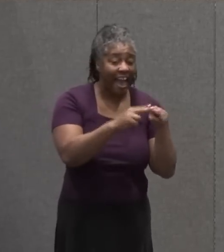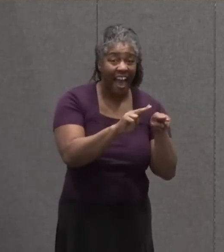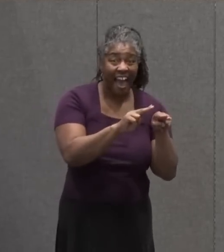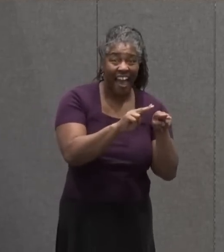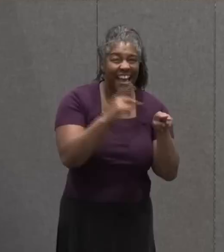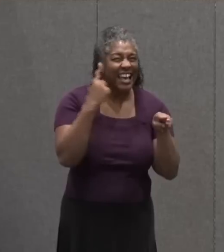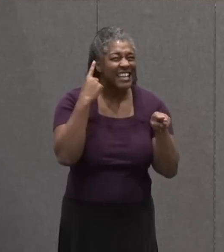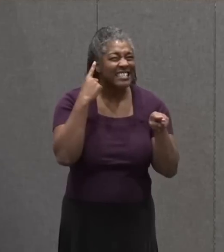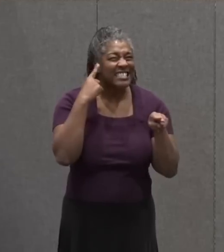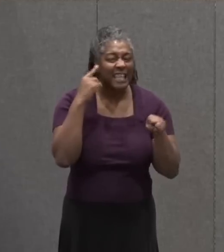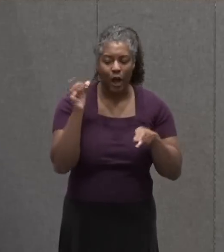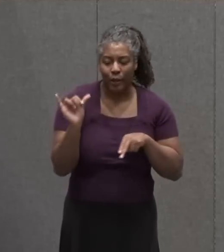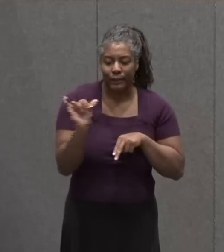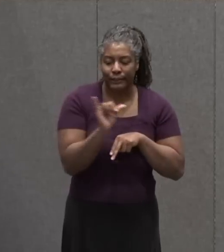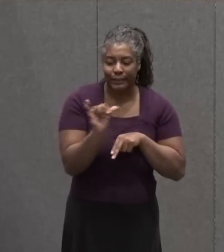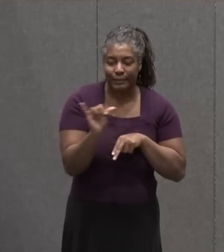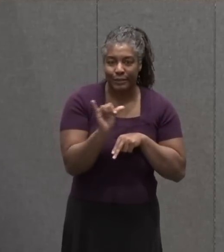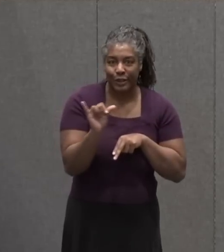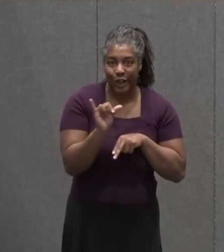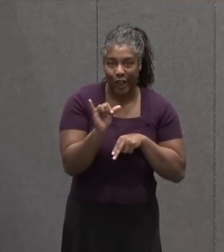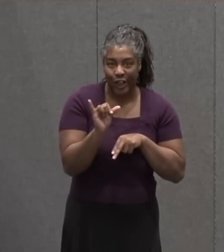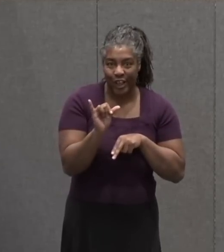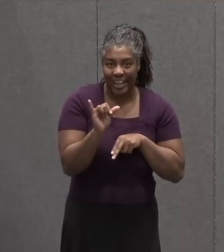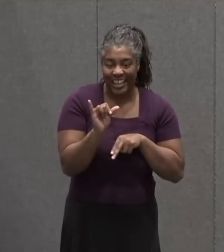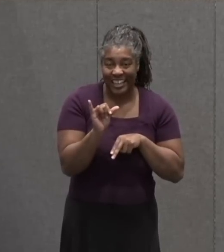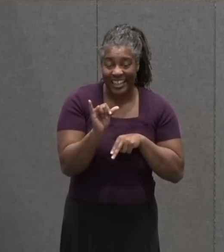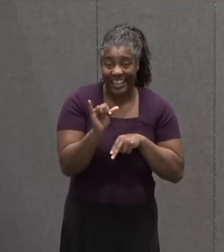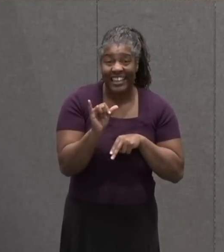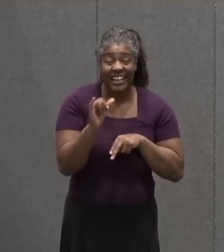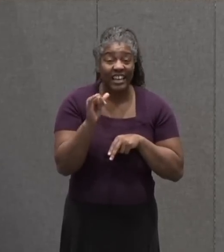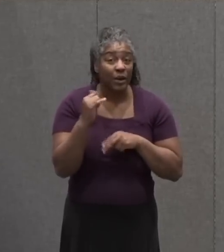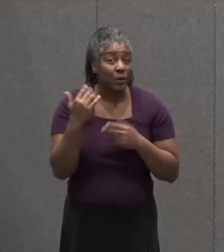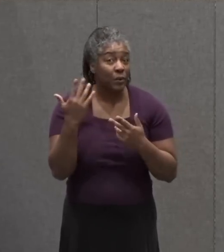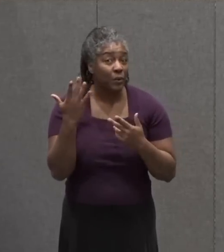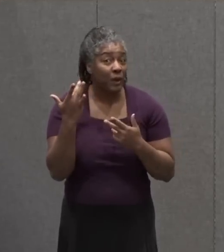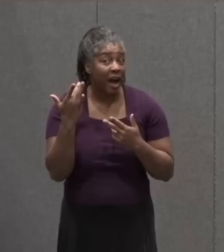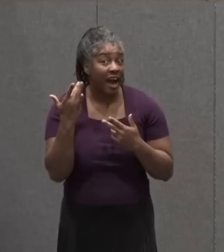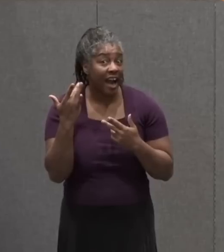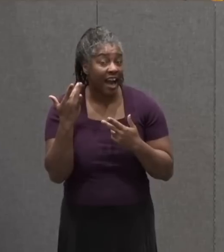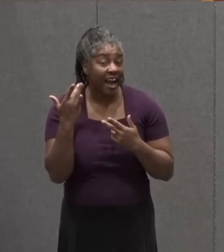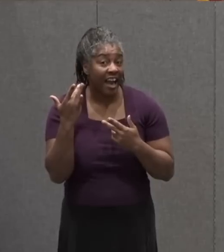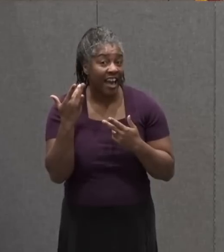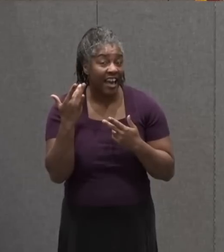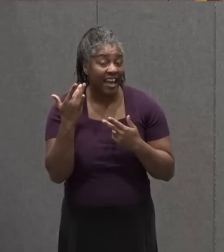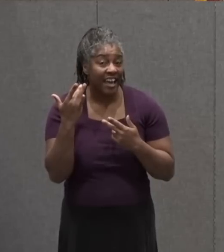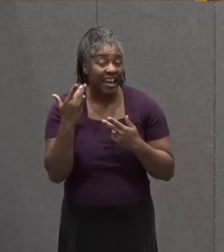This is because leg and egg have the same sound in the middle